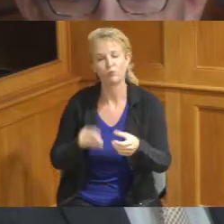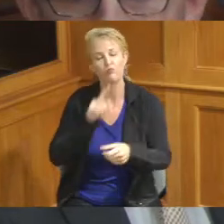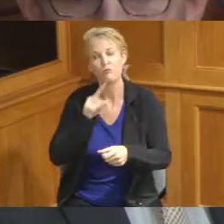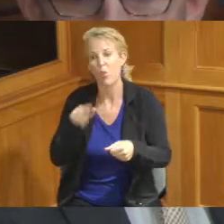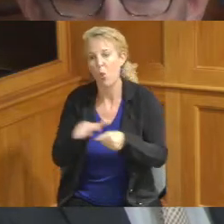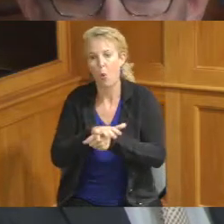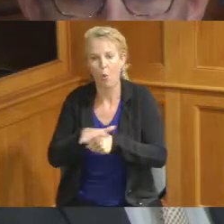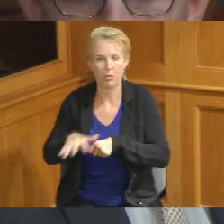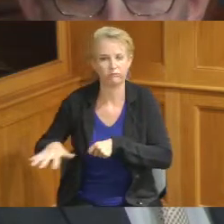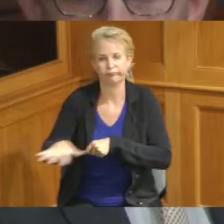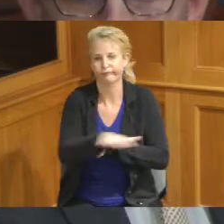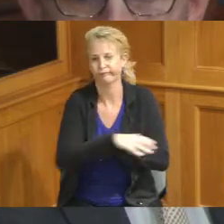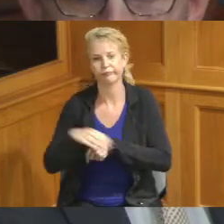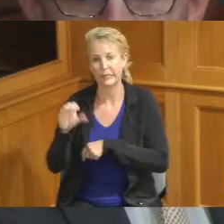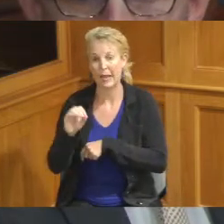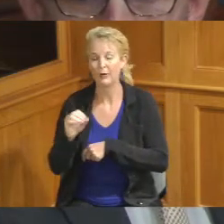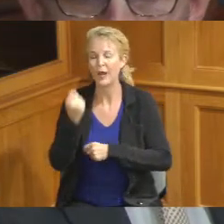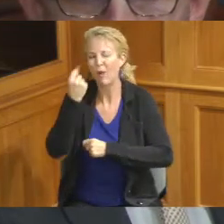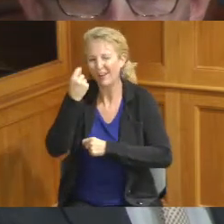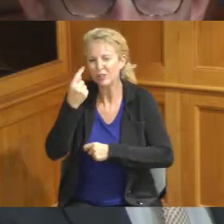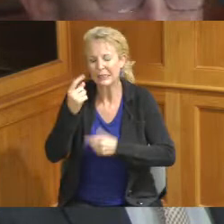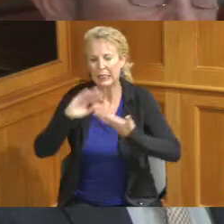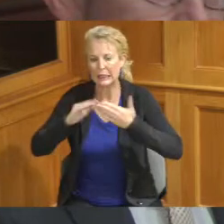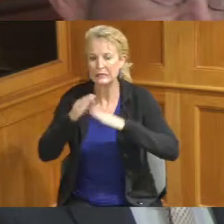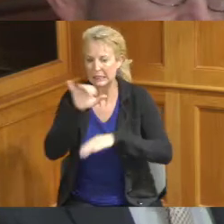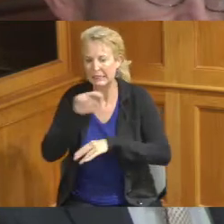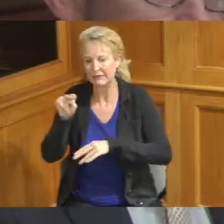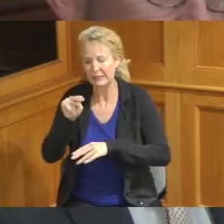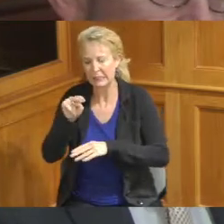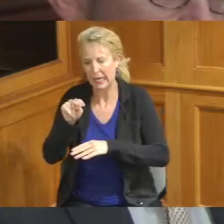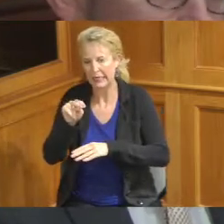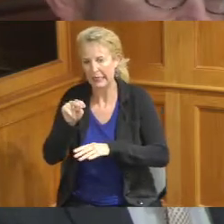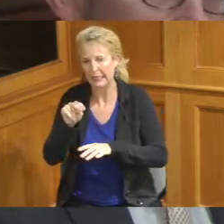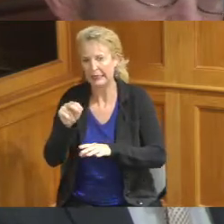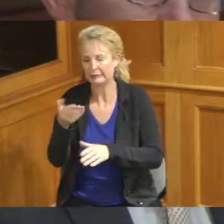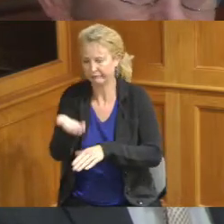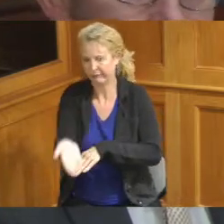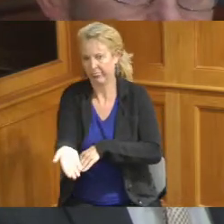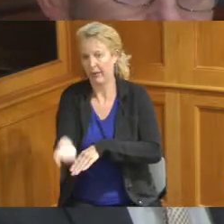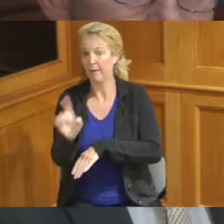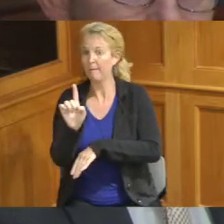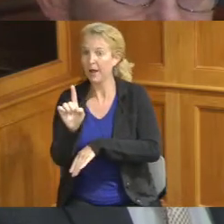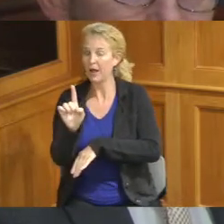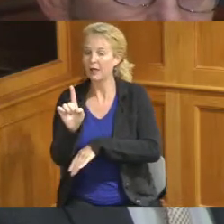while it's held in the city of Cincinnati and we recognize that the city of Cincinnati coordinates